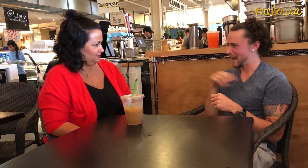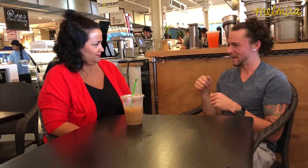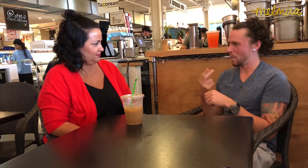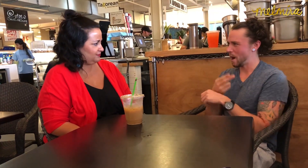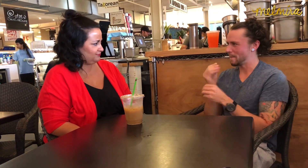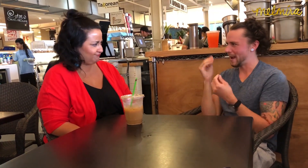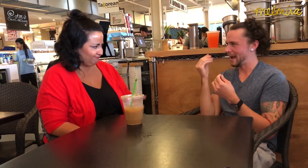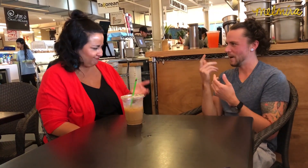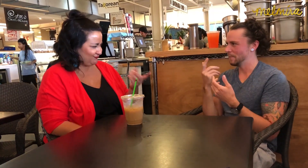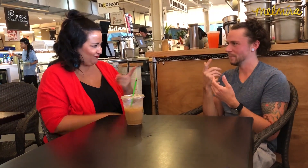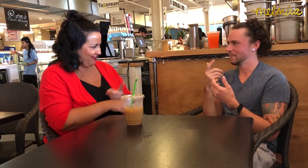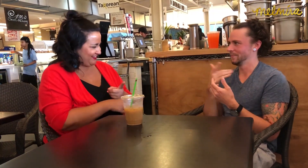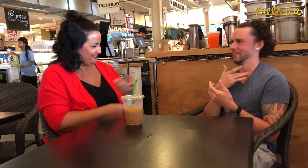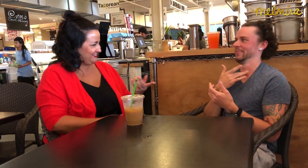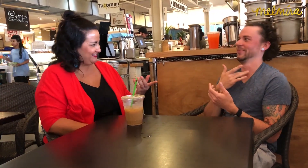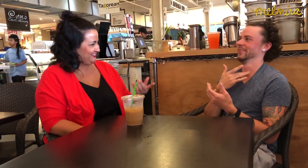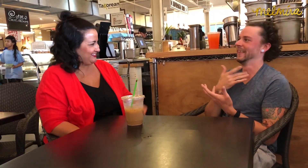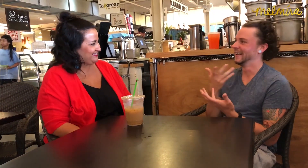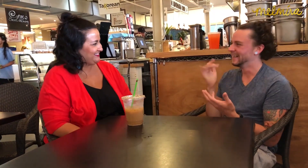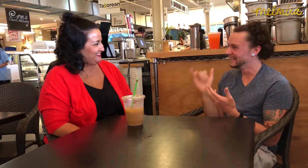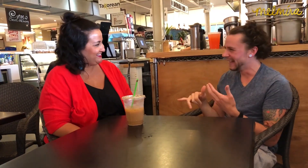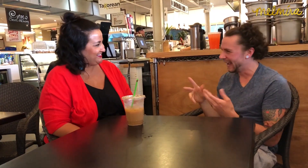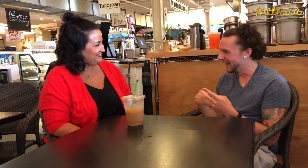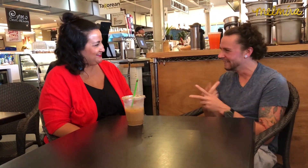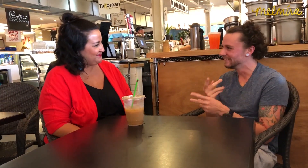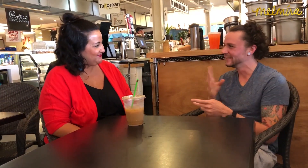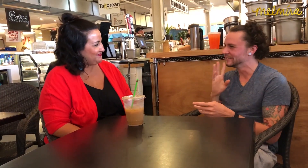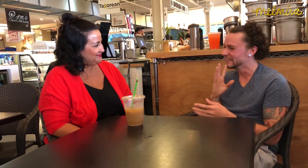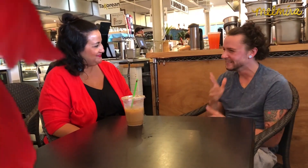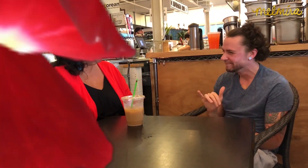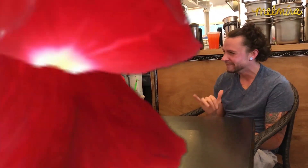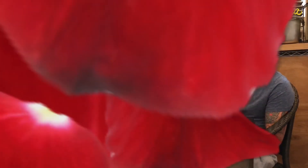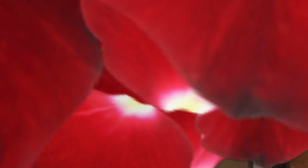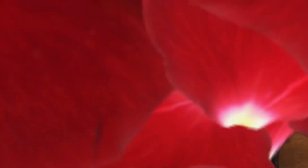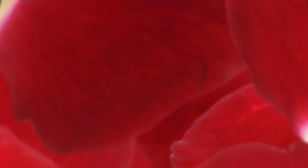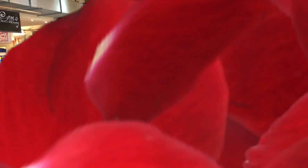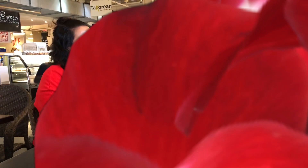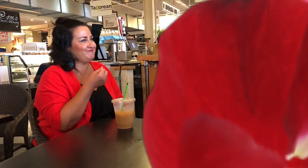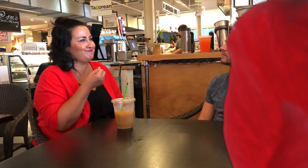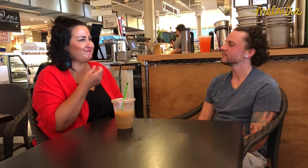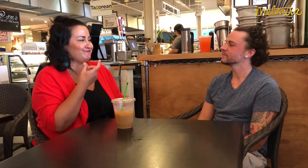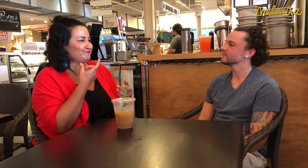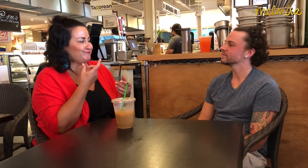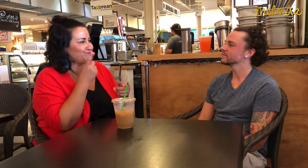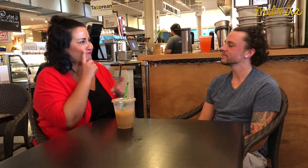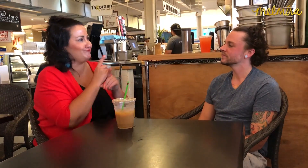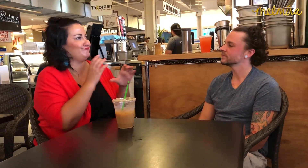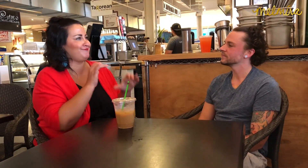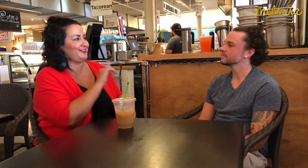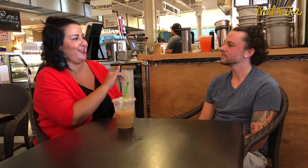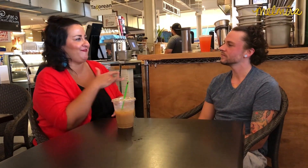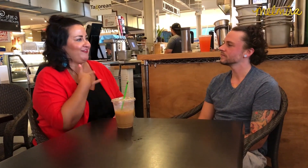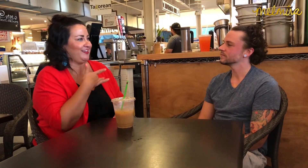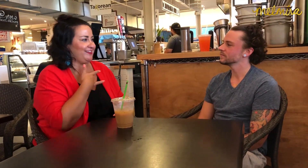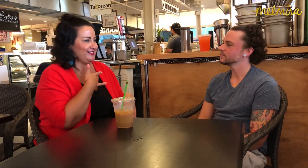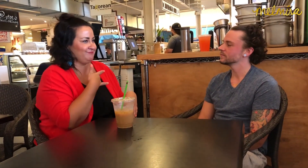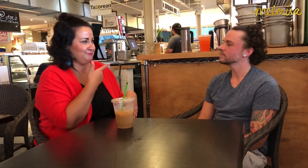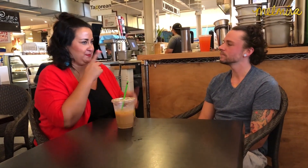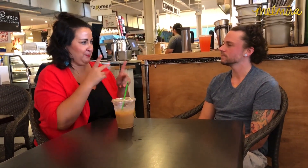but cisgender males wear makeup, right? Right. They don't seem to know what they're talking about. I can imagine that feeling.